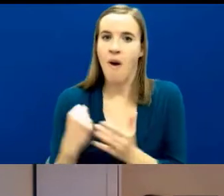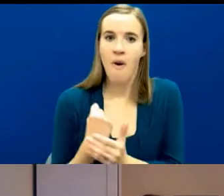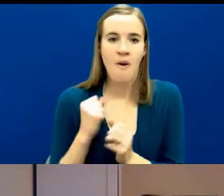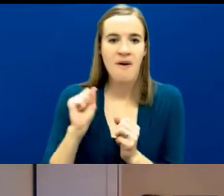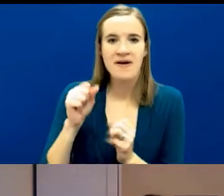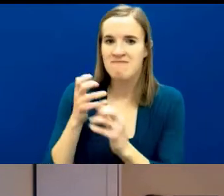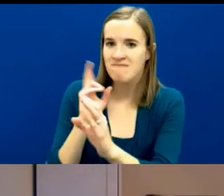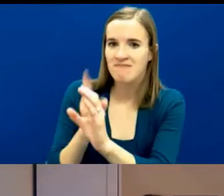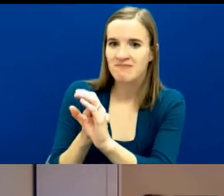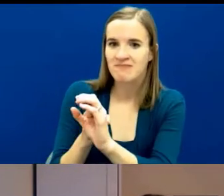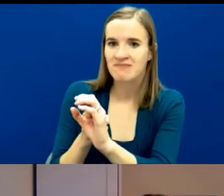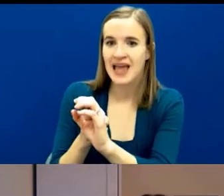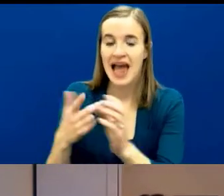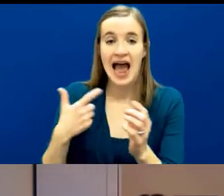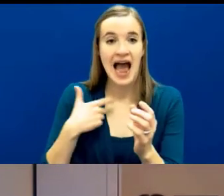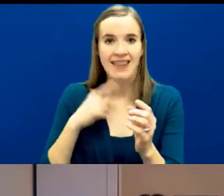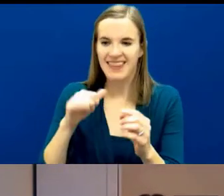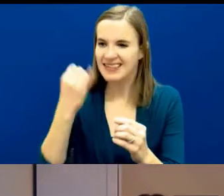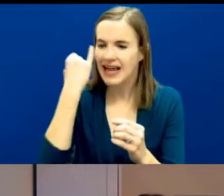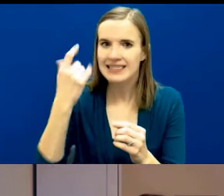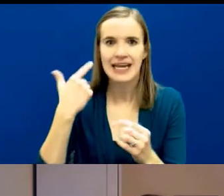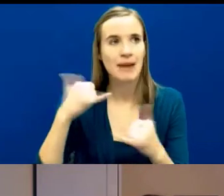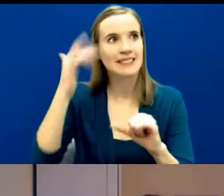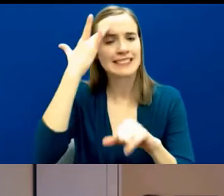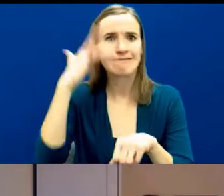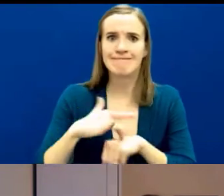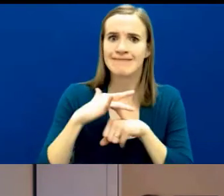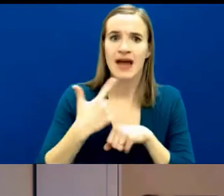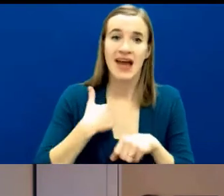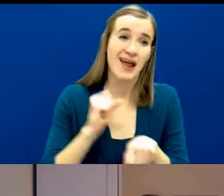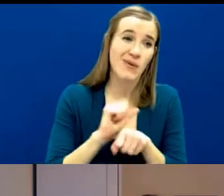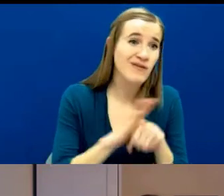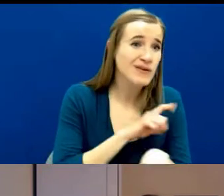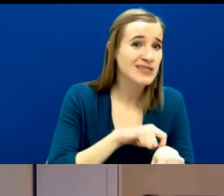it won't let me go. Yes. And I work full time multiple jobs with a kid in college